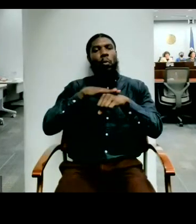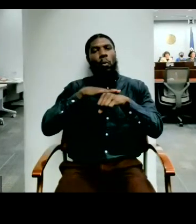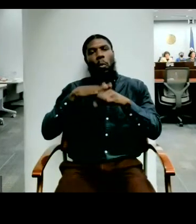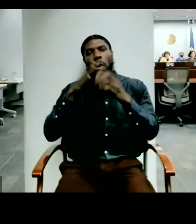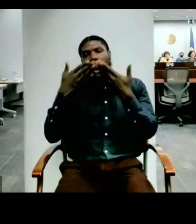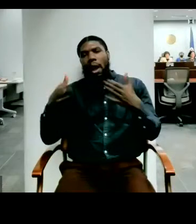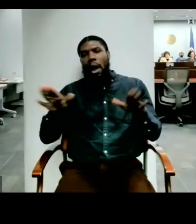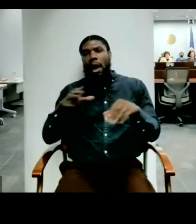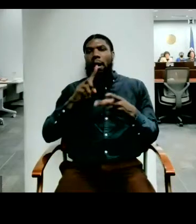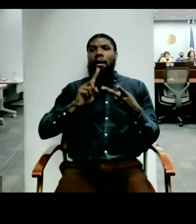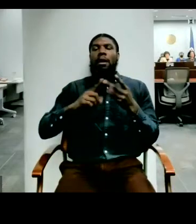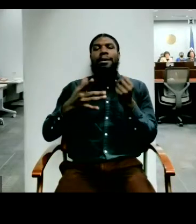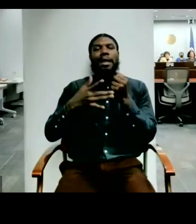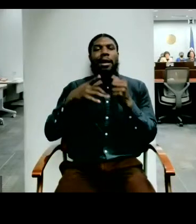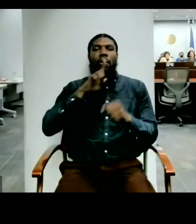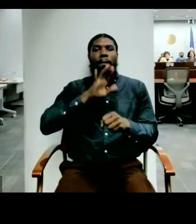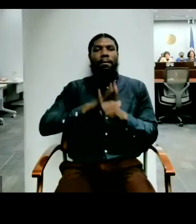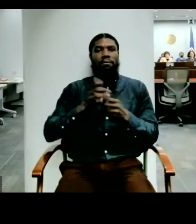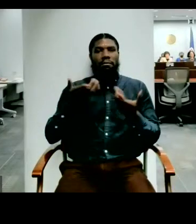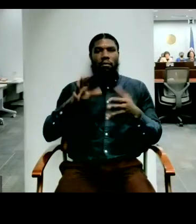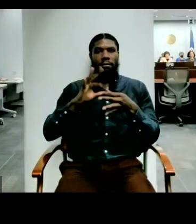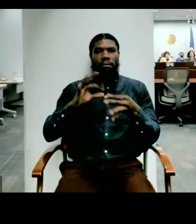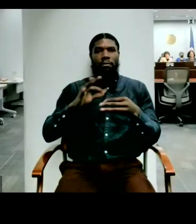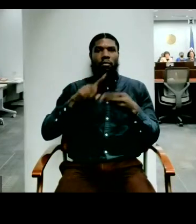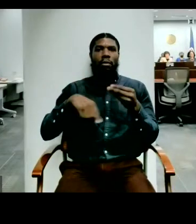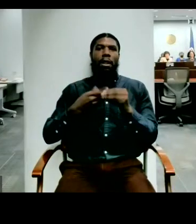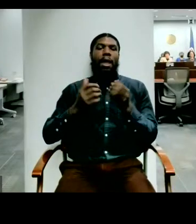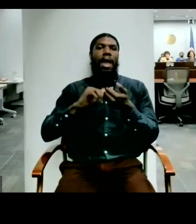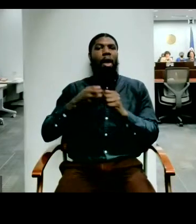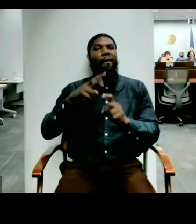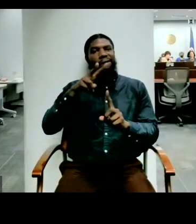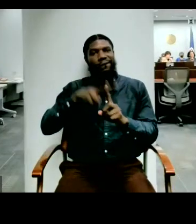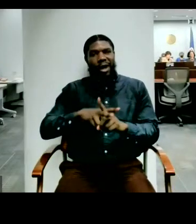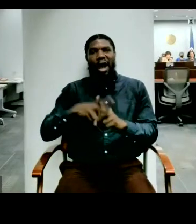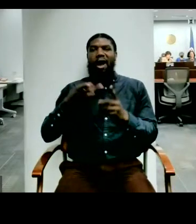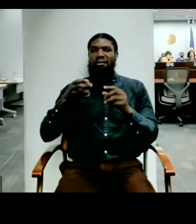Technical problems whether files are charged, I haven't,